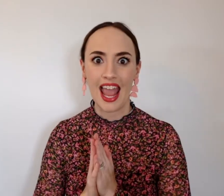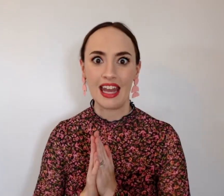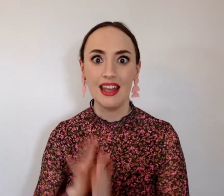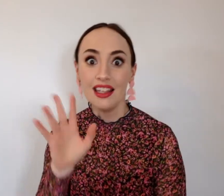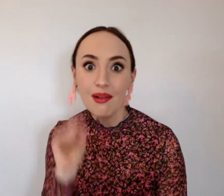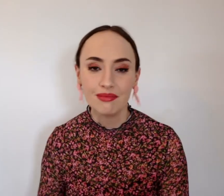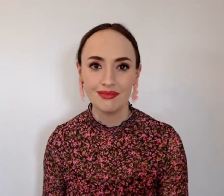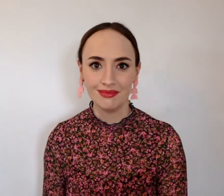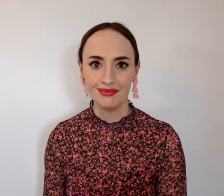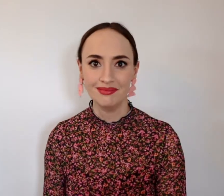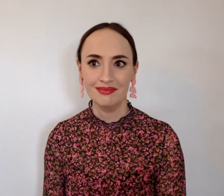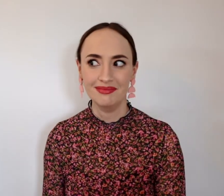Hello!